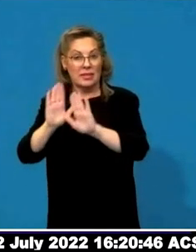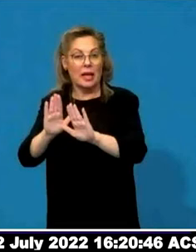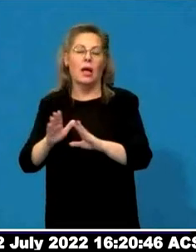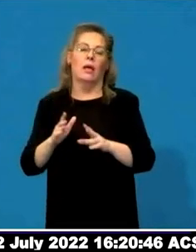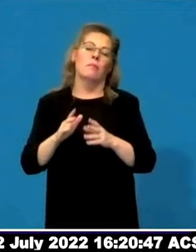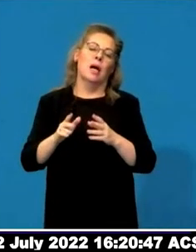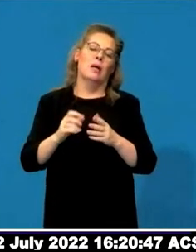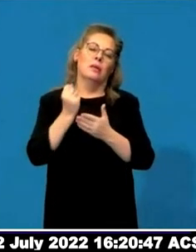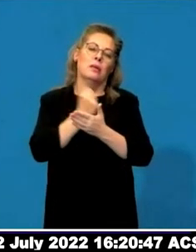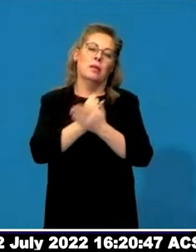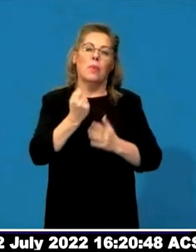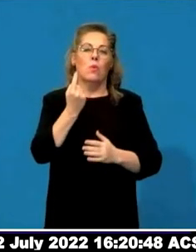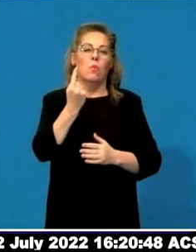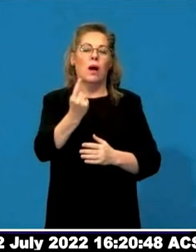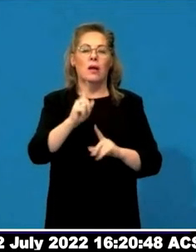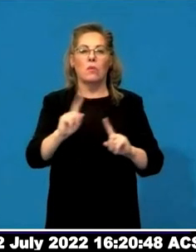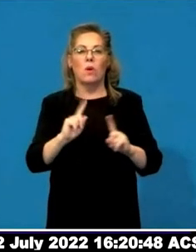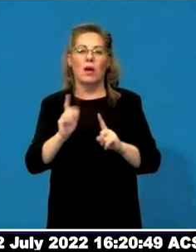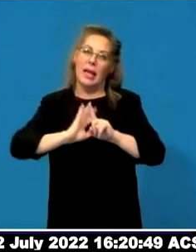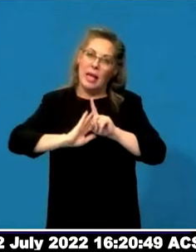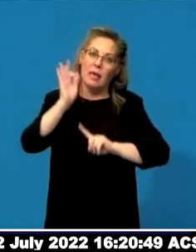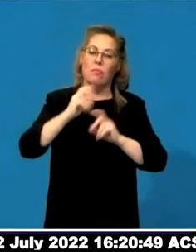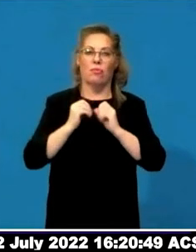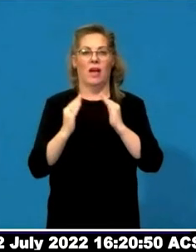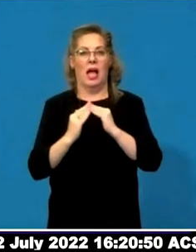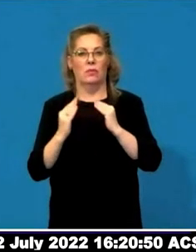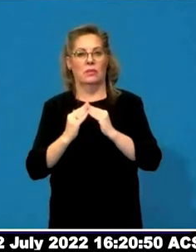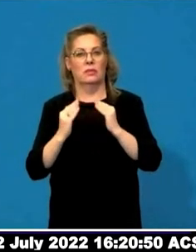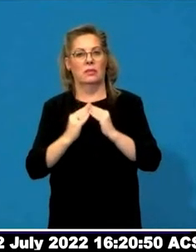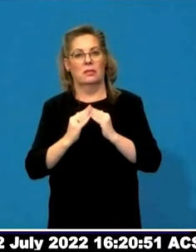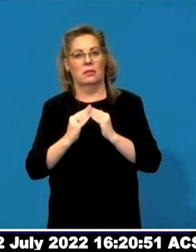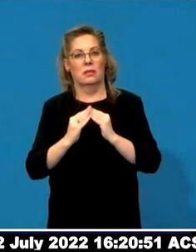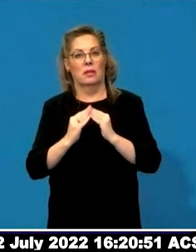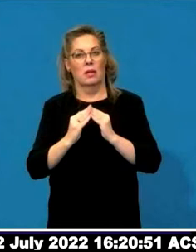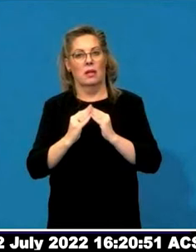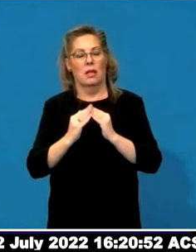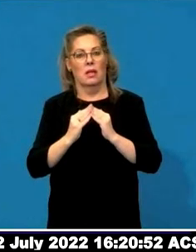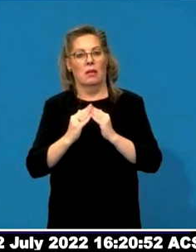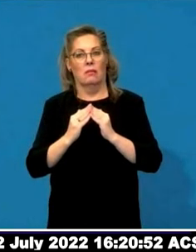improving housing accessibility for people with disability